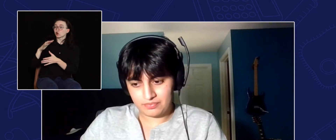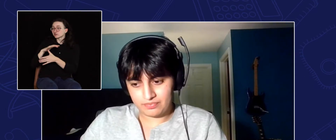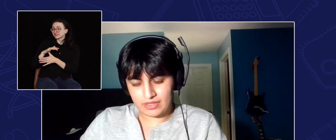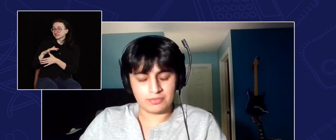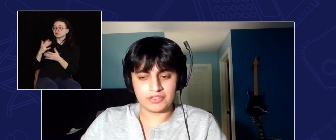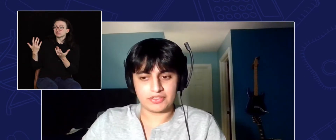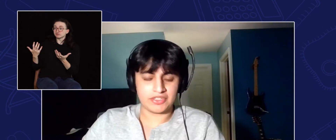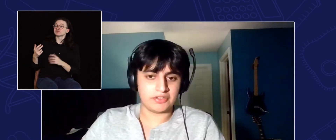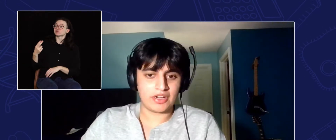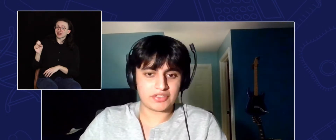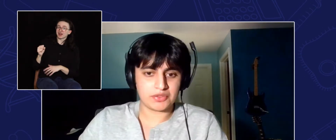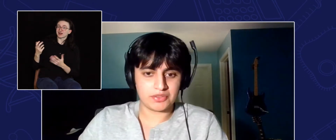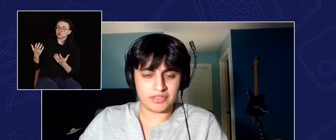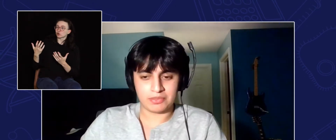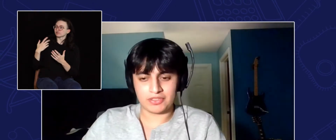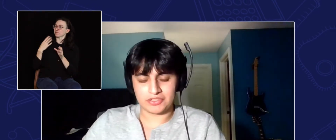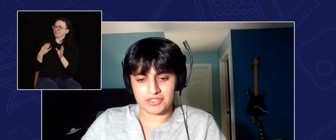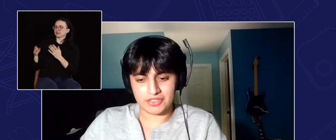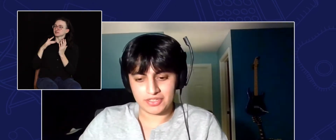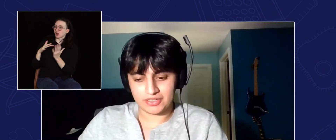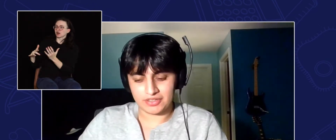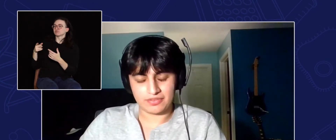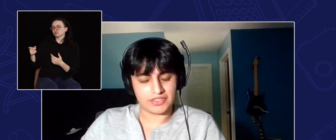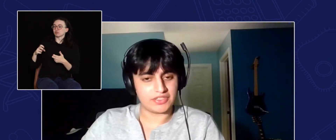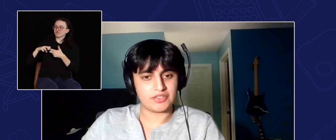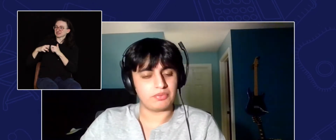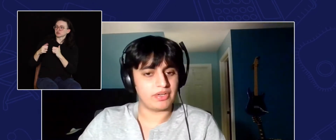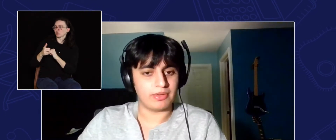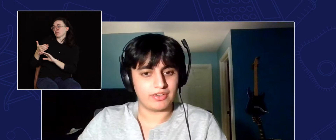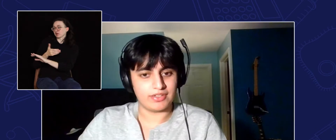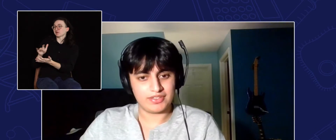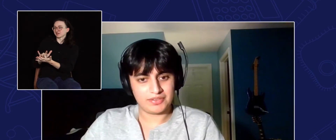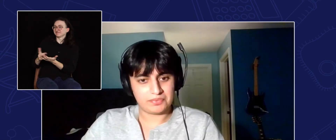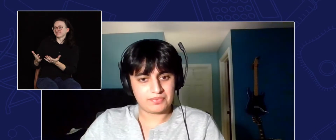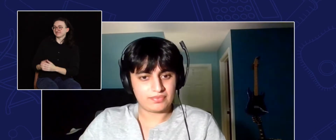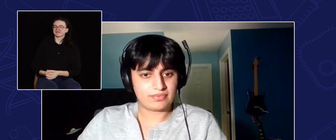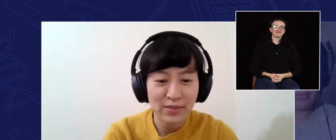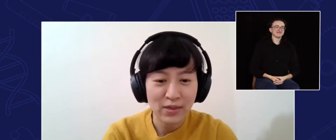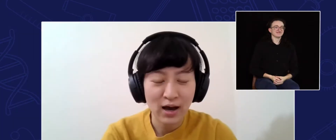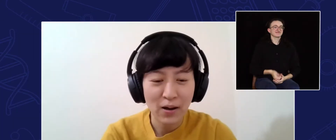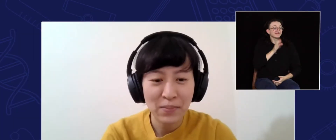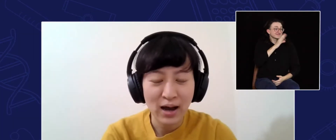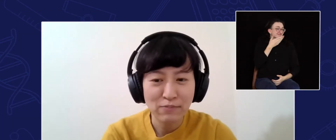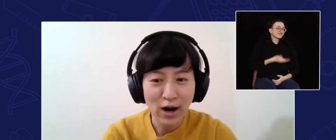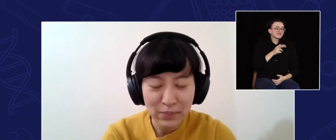I’m also a senior in high school and I plan to study physics with pre-med. [DR. CHIANG] I'm Robyn.